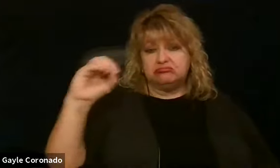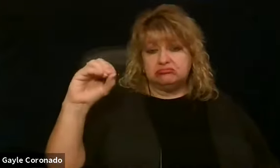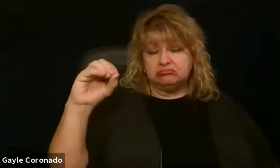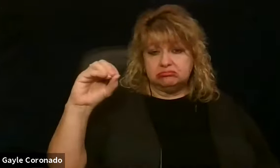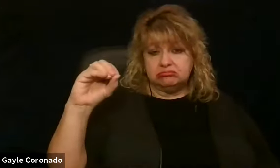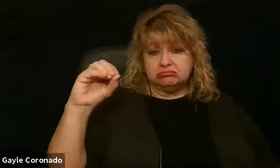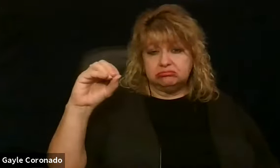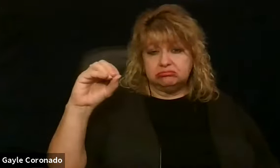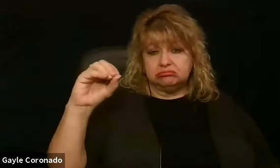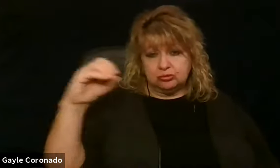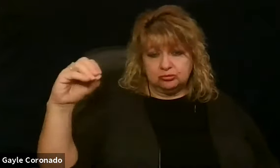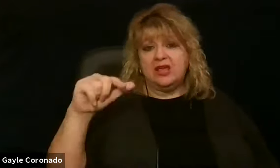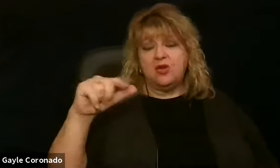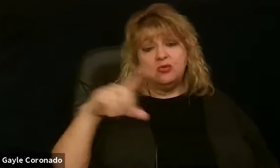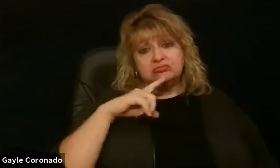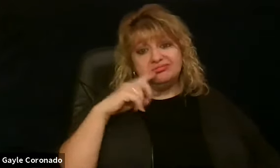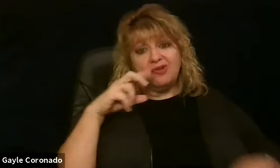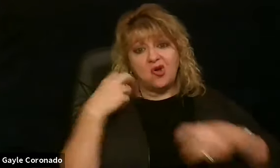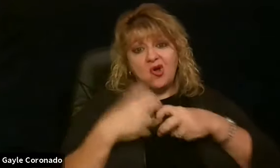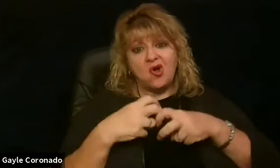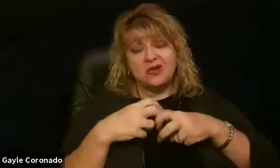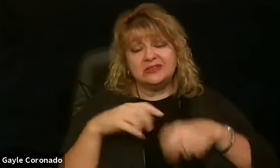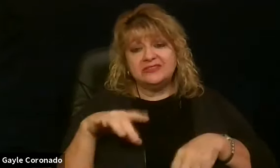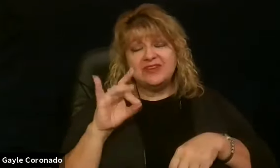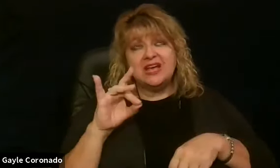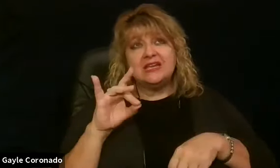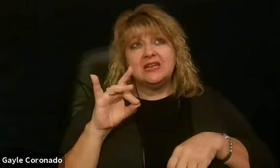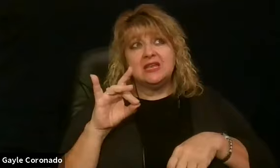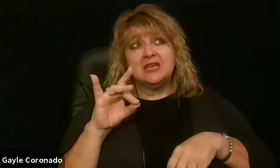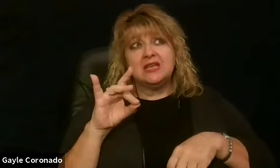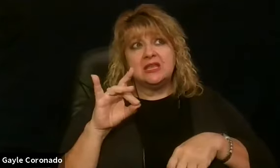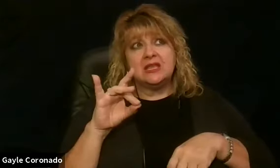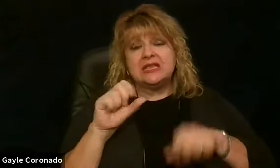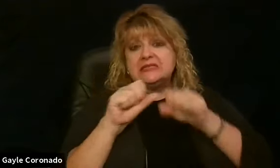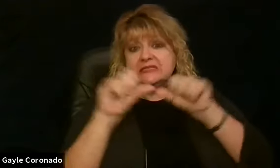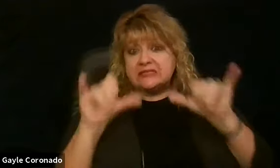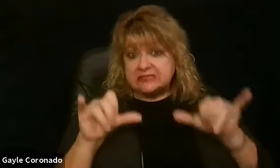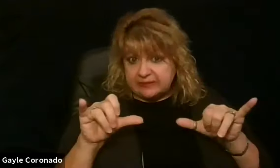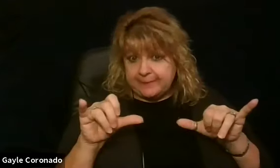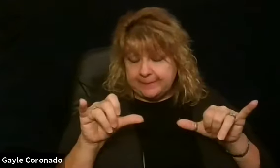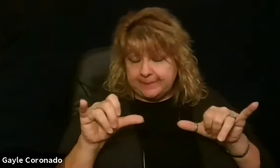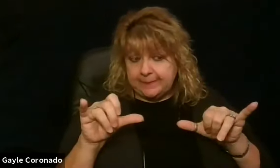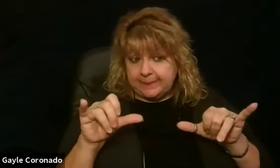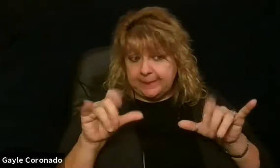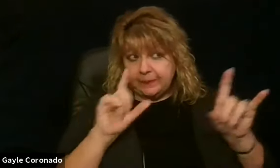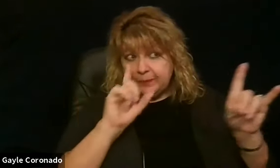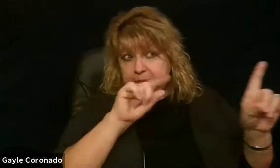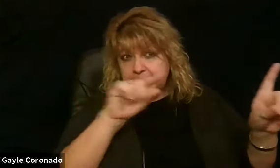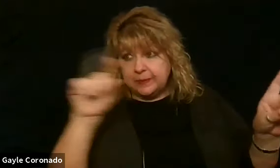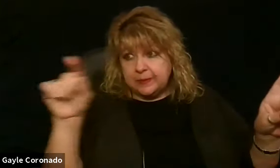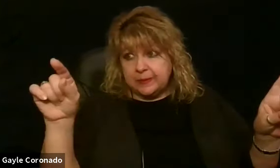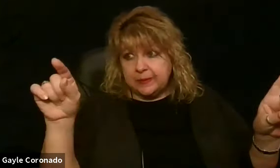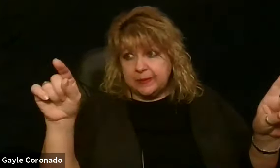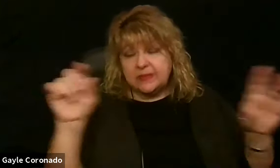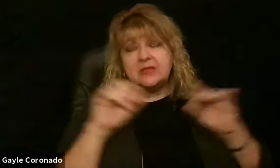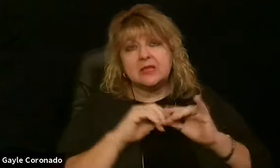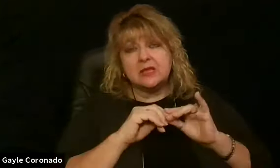It was very difficult to find a system that would